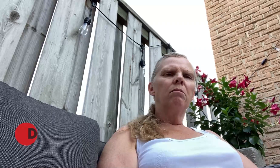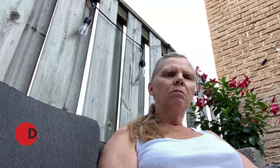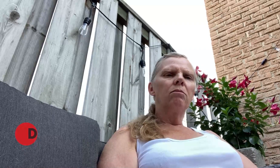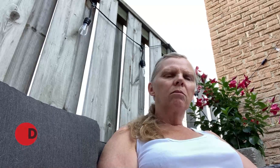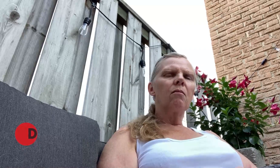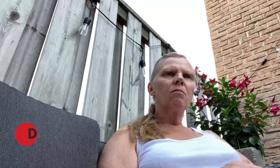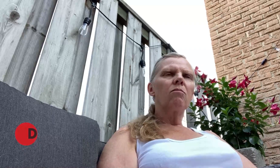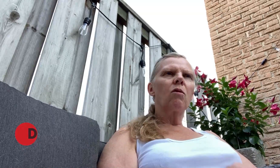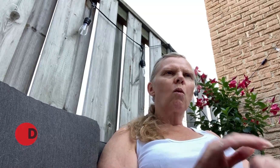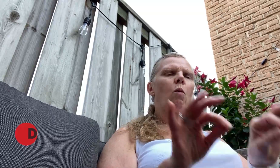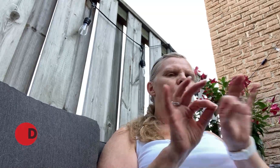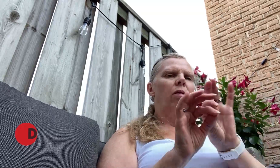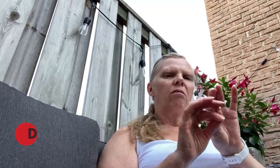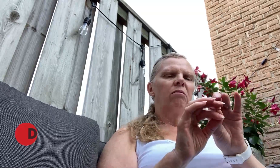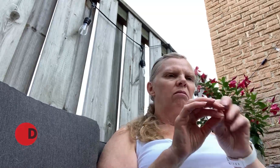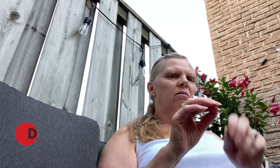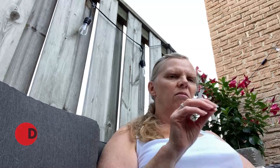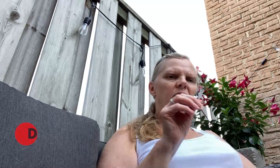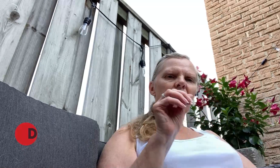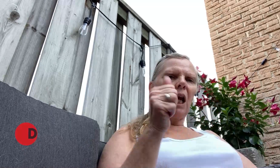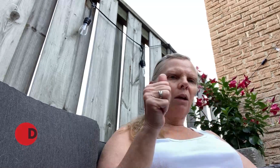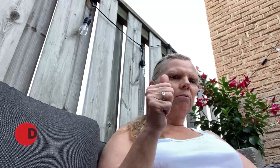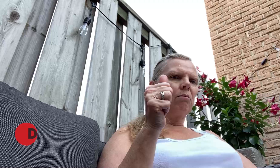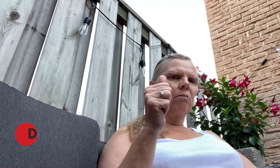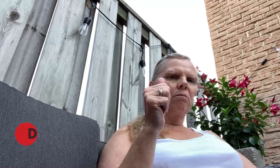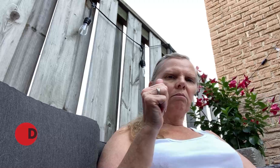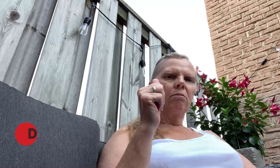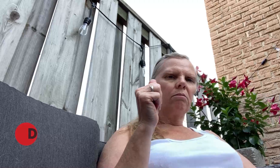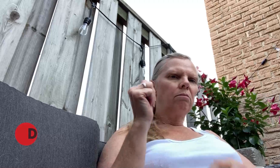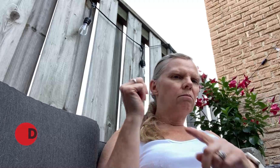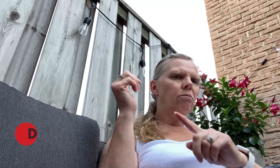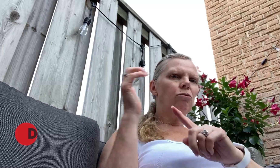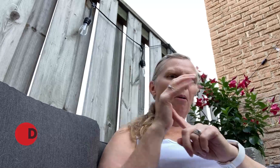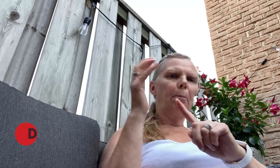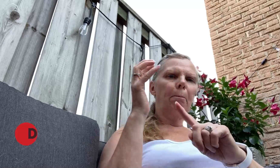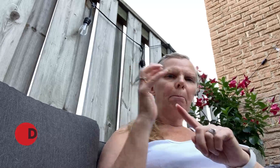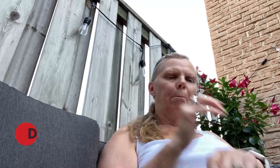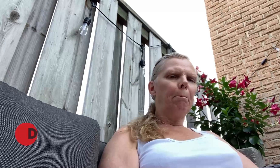I would give it a 10, champ!